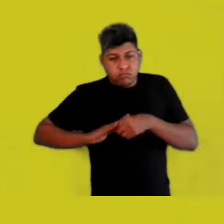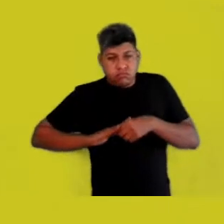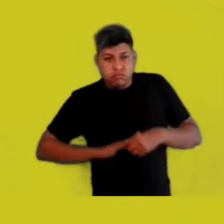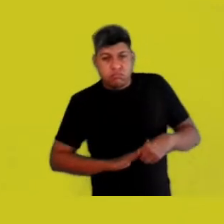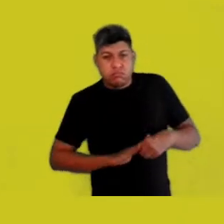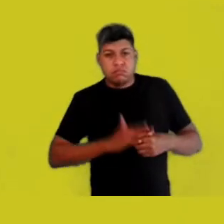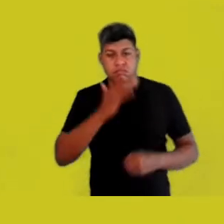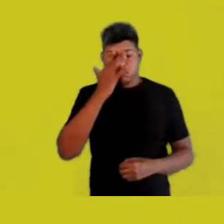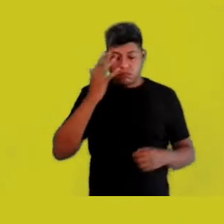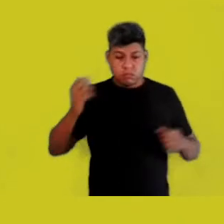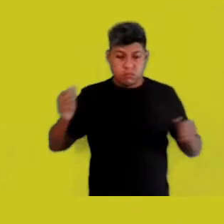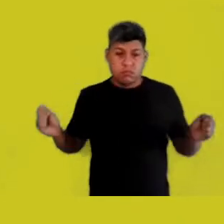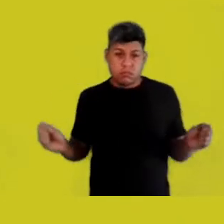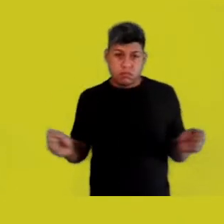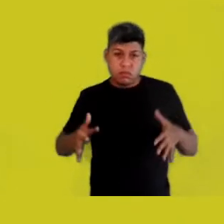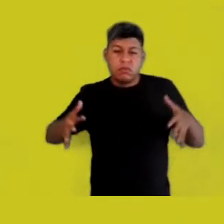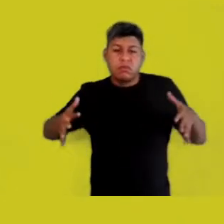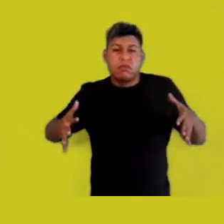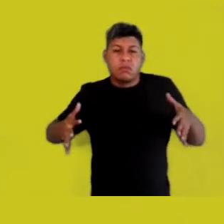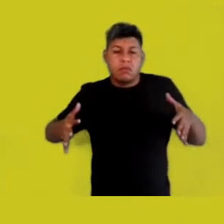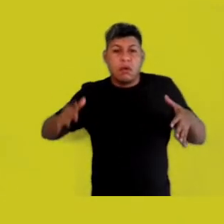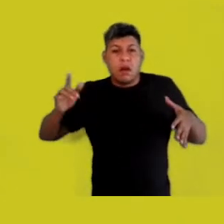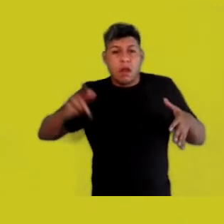instead of powering them to their maximum